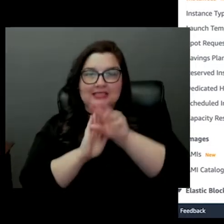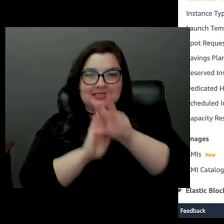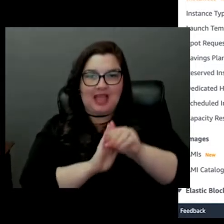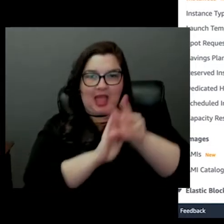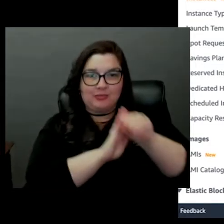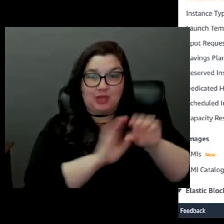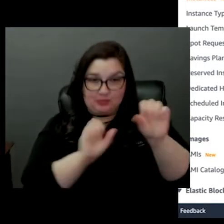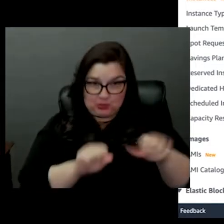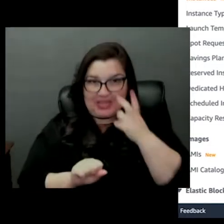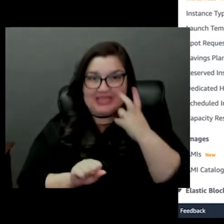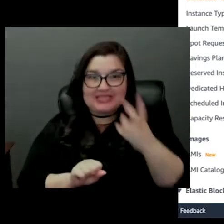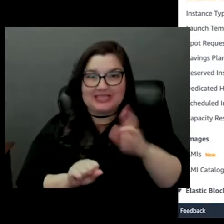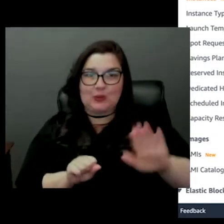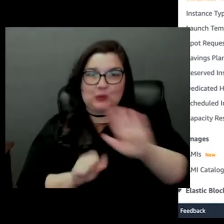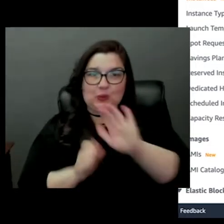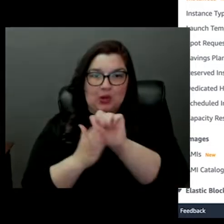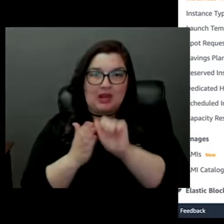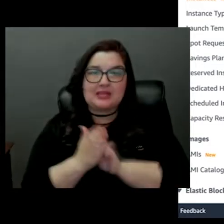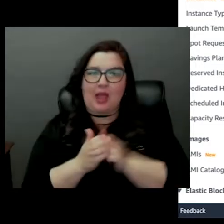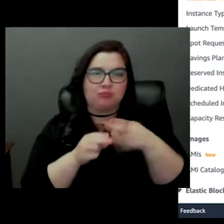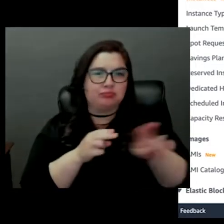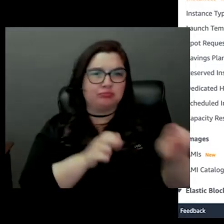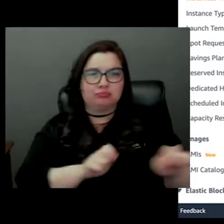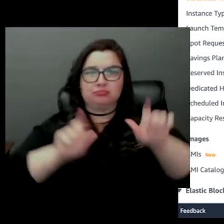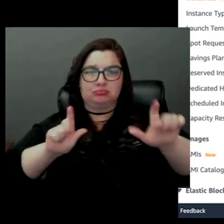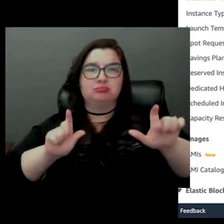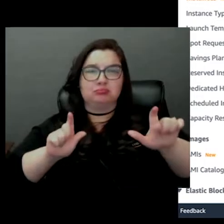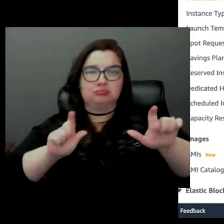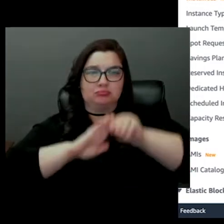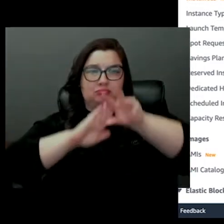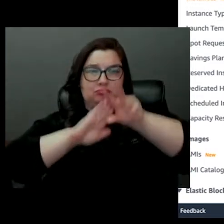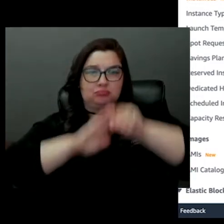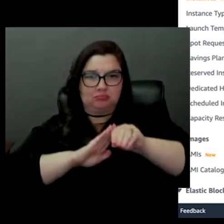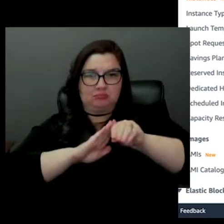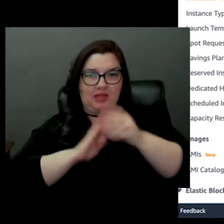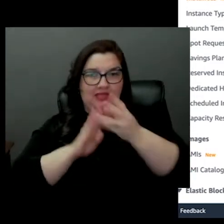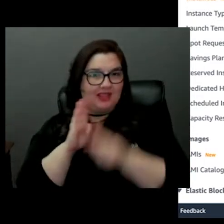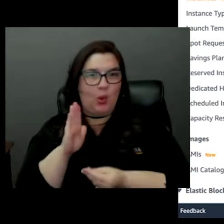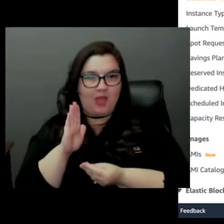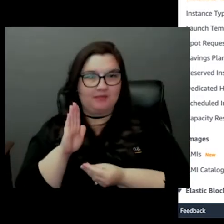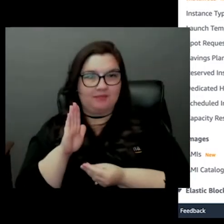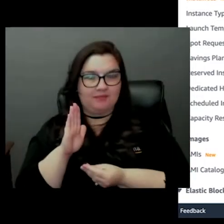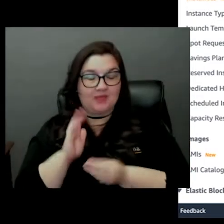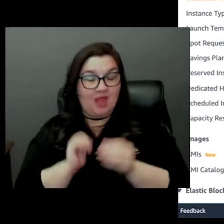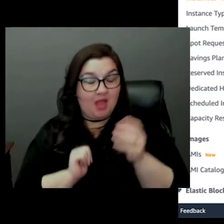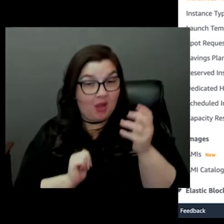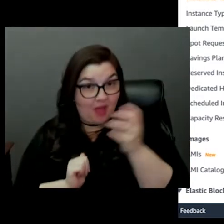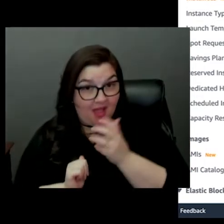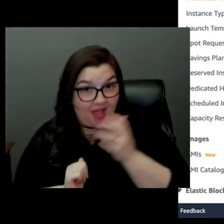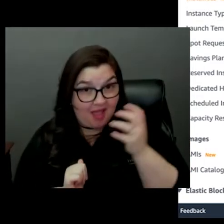They briefly come up, we take the snapshot and then they go away. Wow, very interesting.